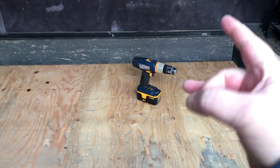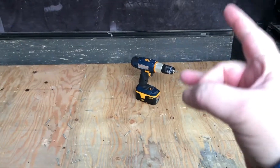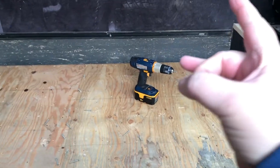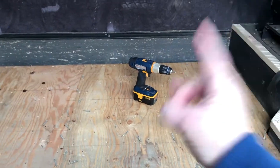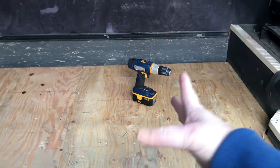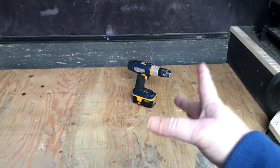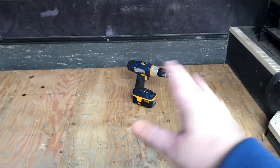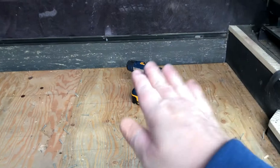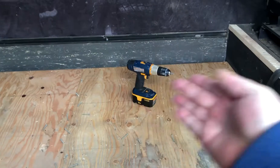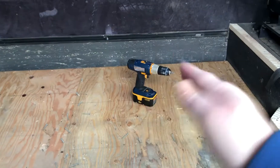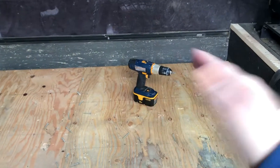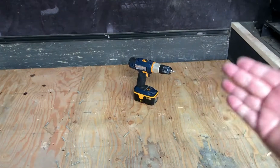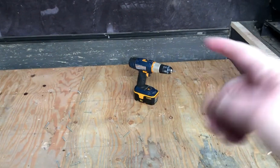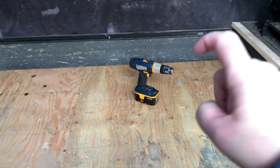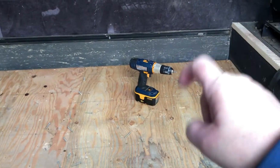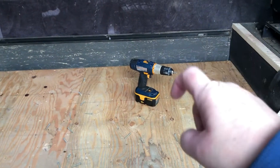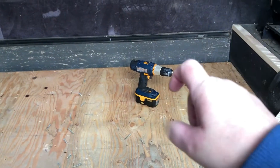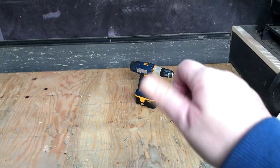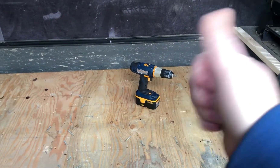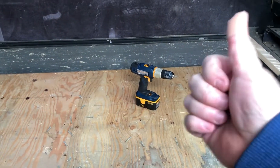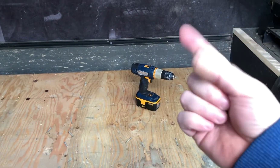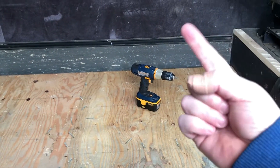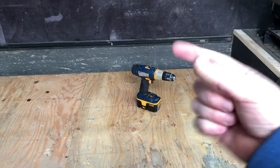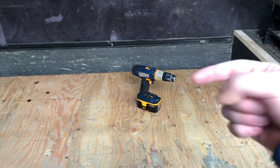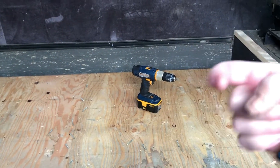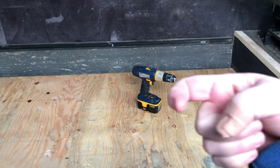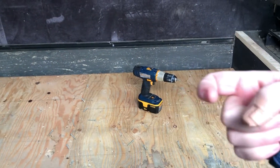I hate it dying all the time. I need another battery.